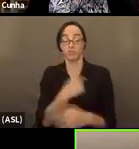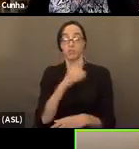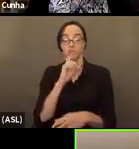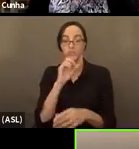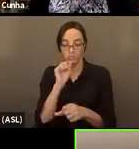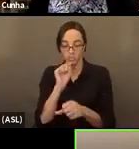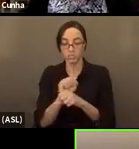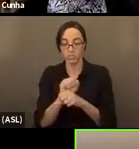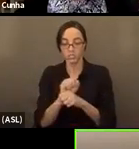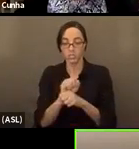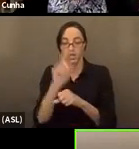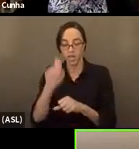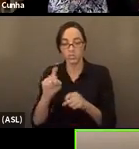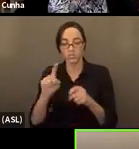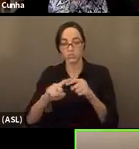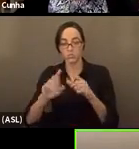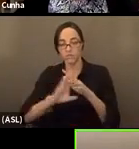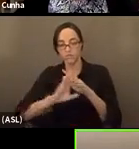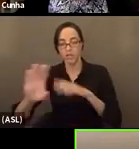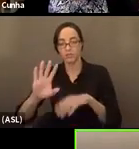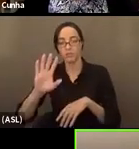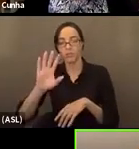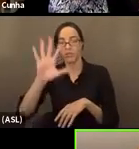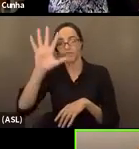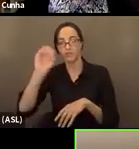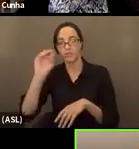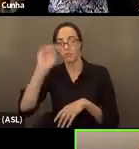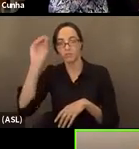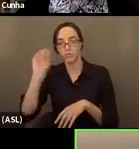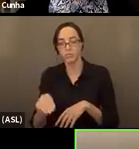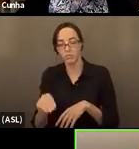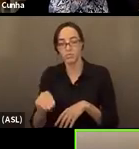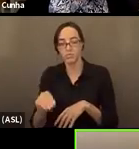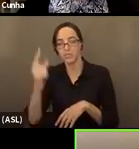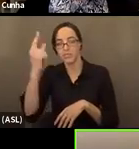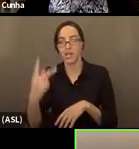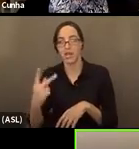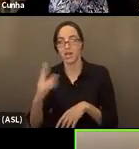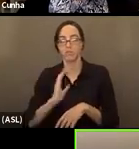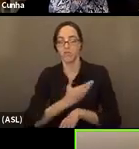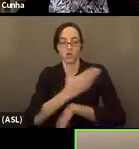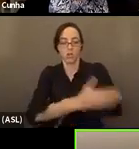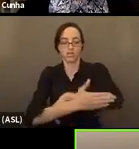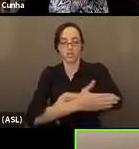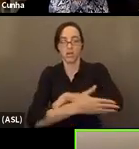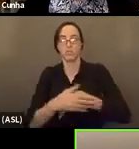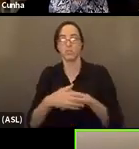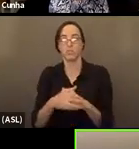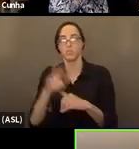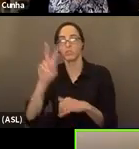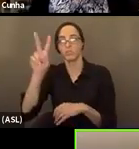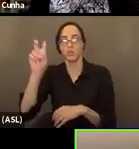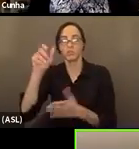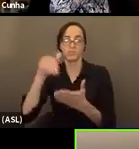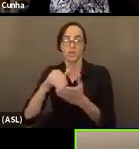um almost 200 000 people just so that we could be safe because it looked like the fires were